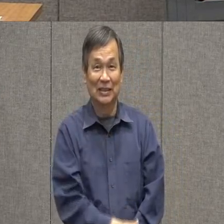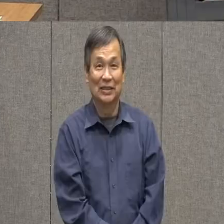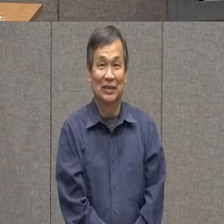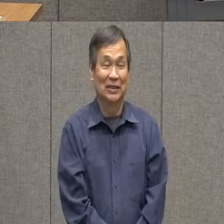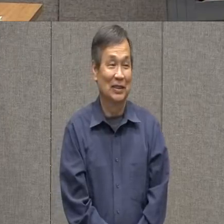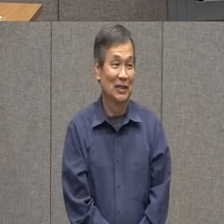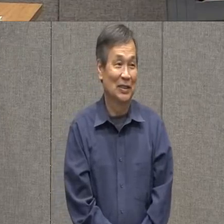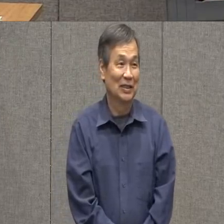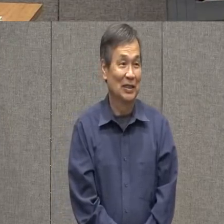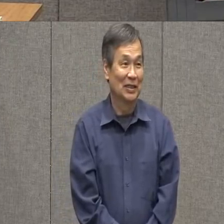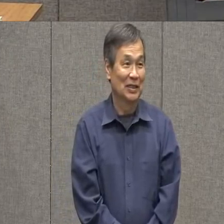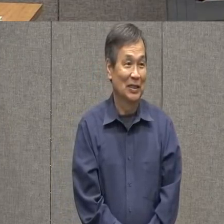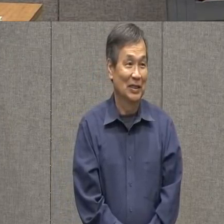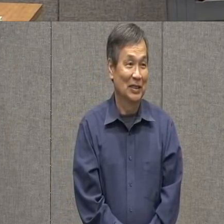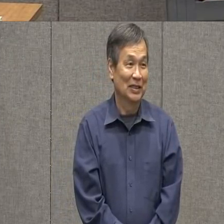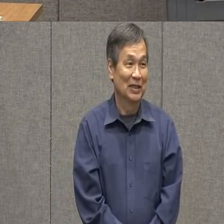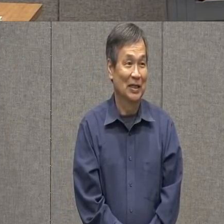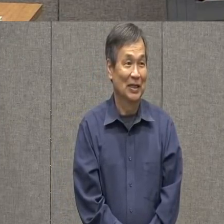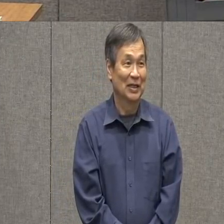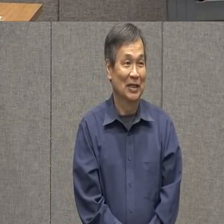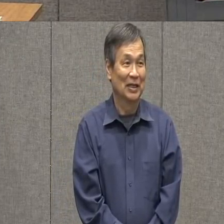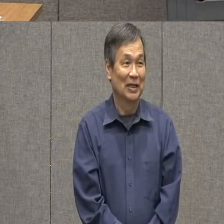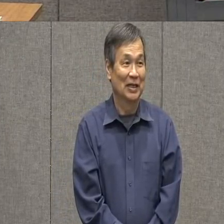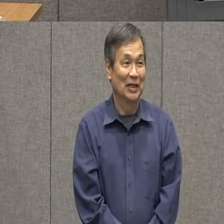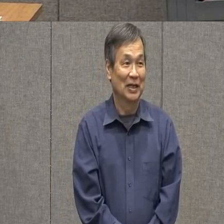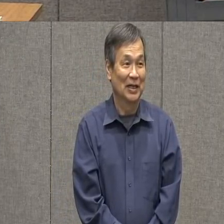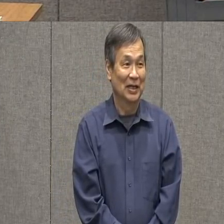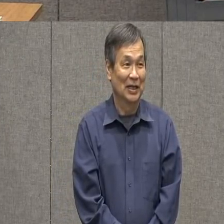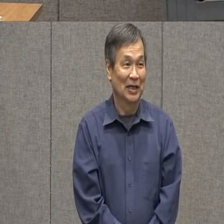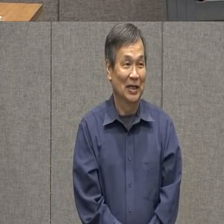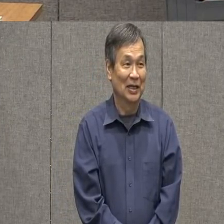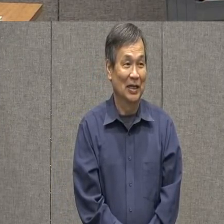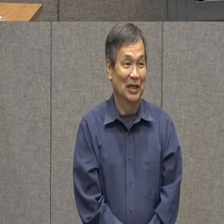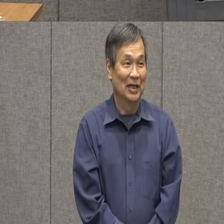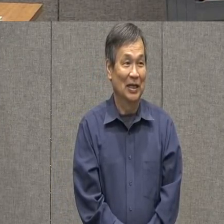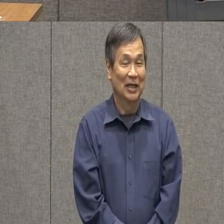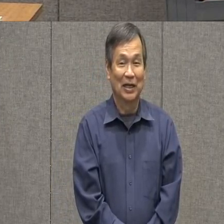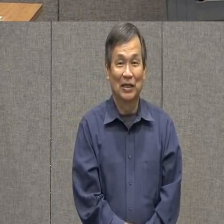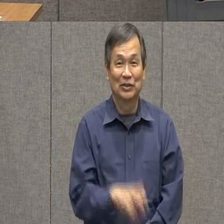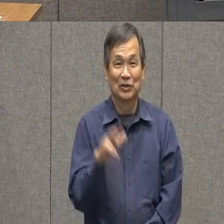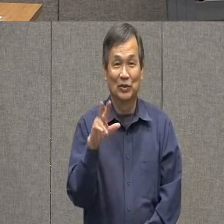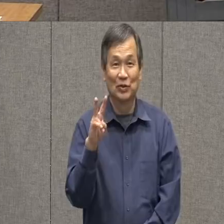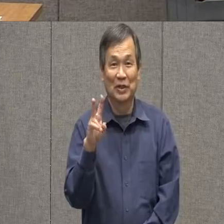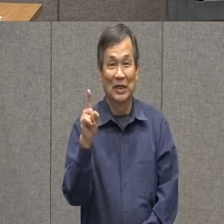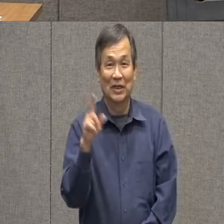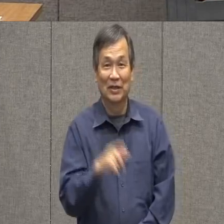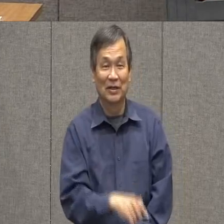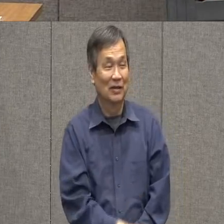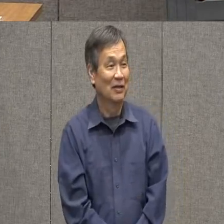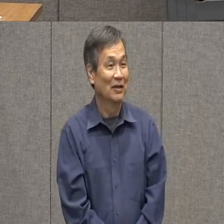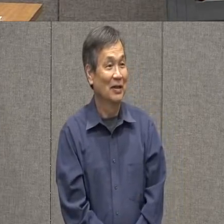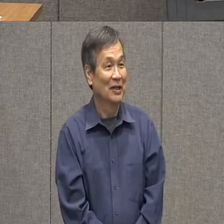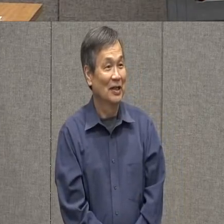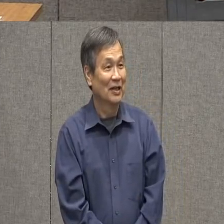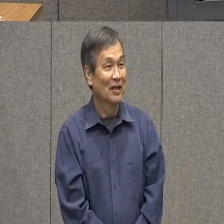Wait, hands on hips. Five, four, three, two, one! Ms. Ley!